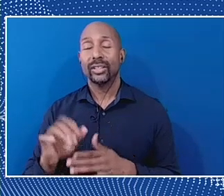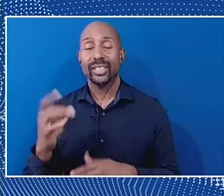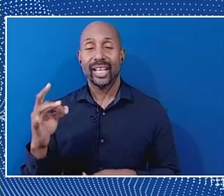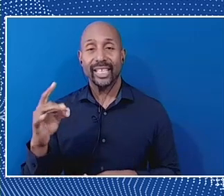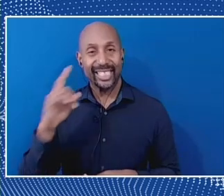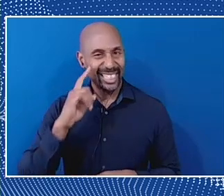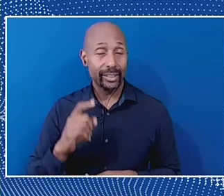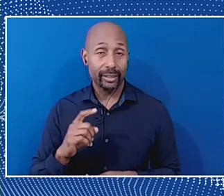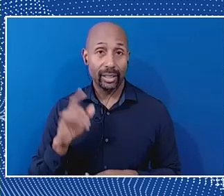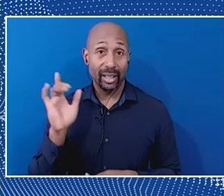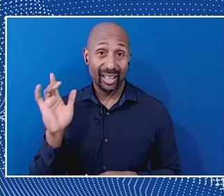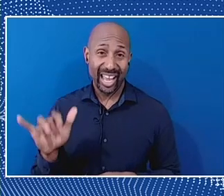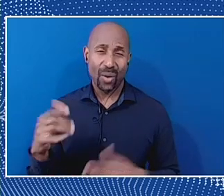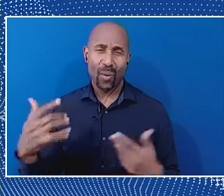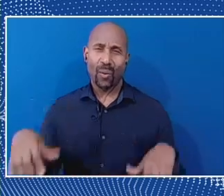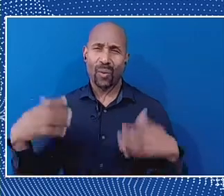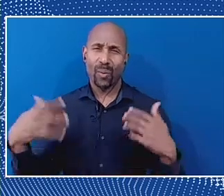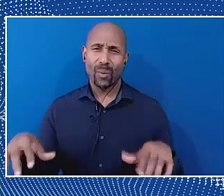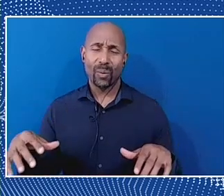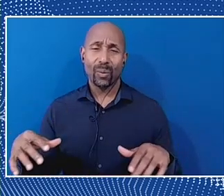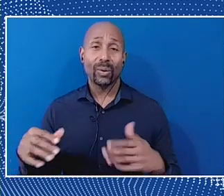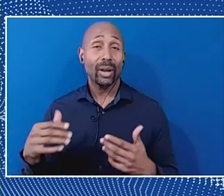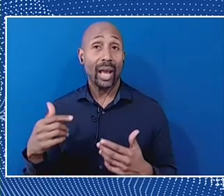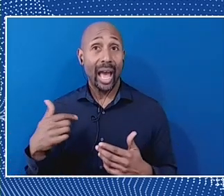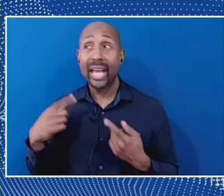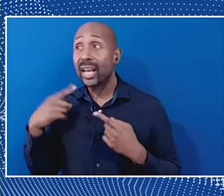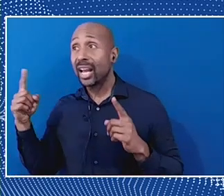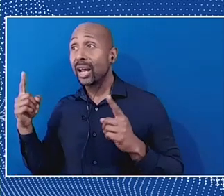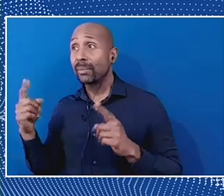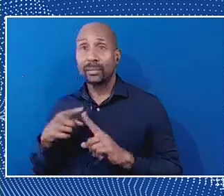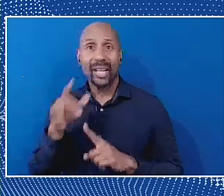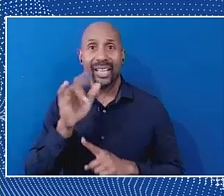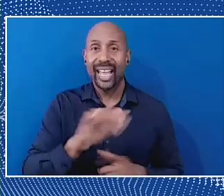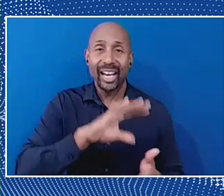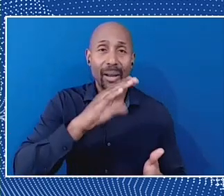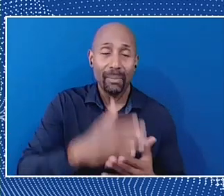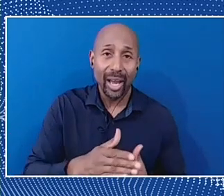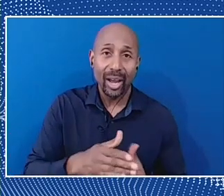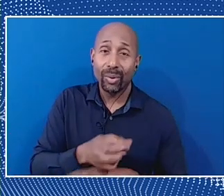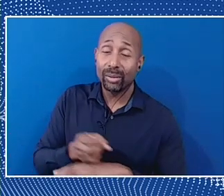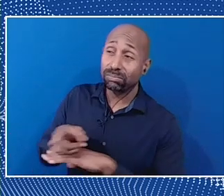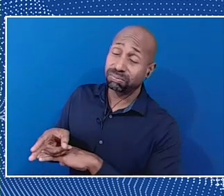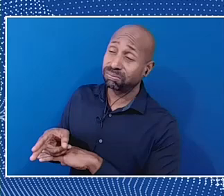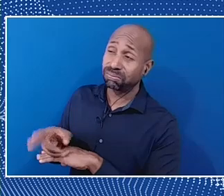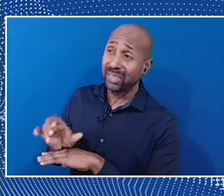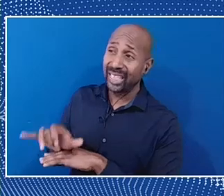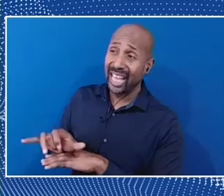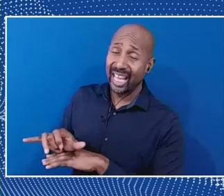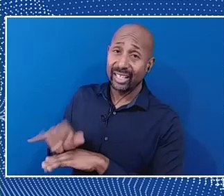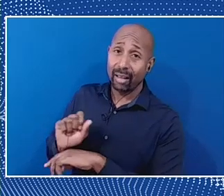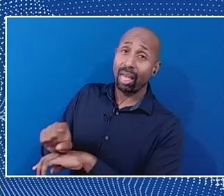threatens to overshadow every accomplishment in every dream. The recent reinstatement of student loan